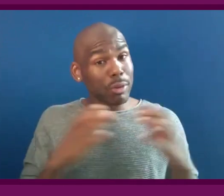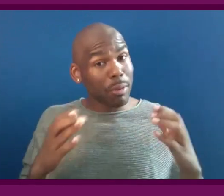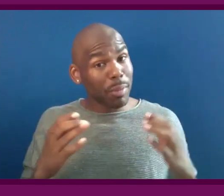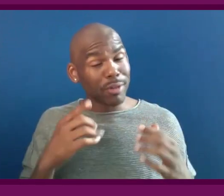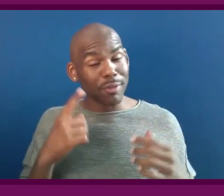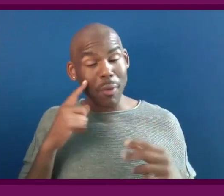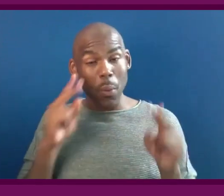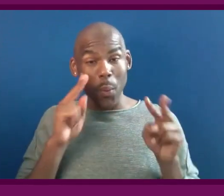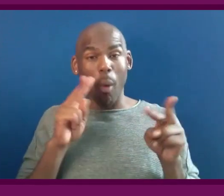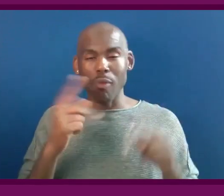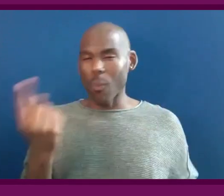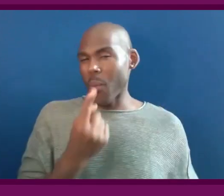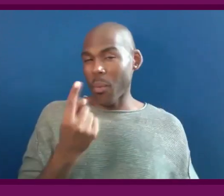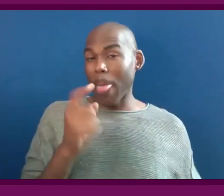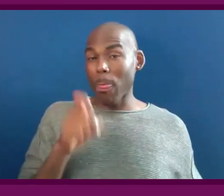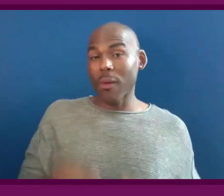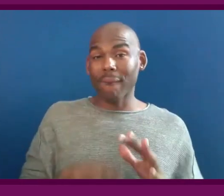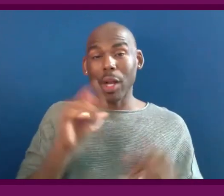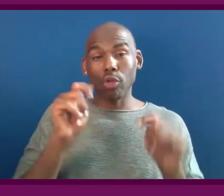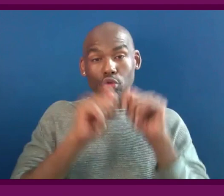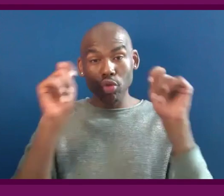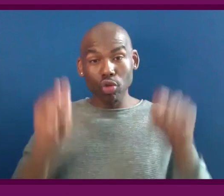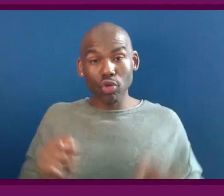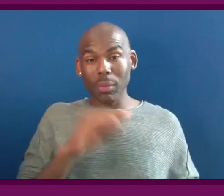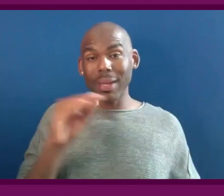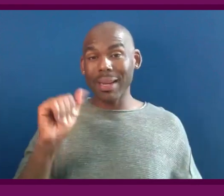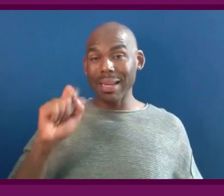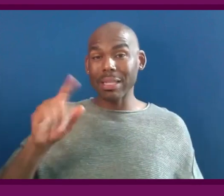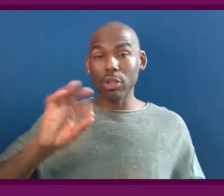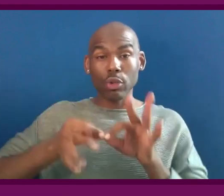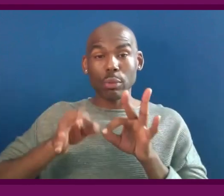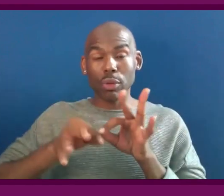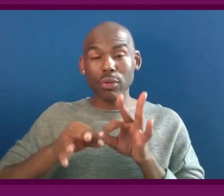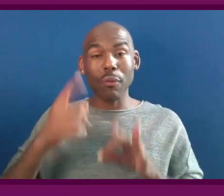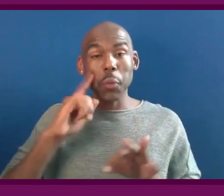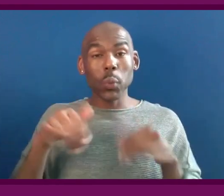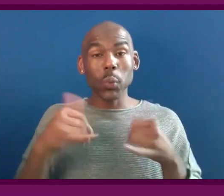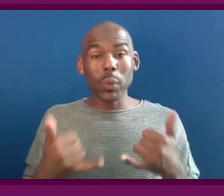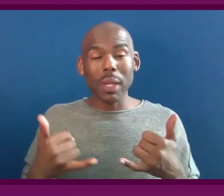As always, you can find transcripts and American sign language interpretations for today's